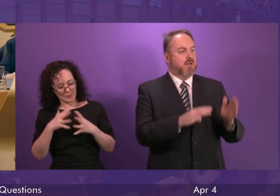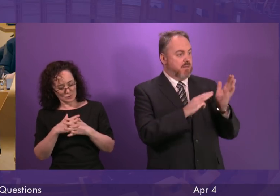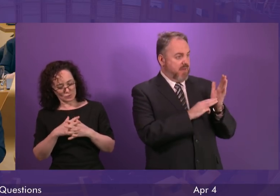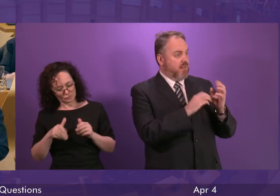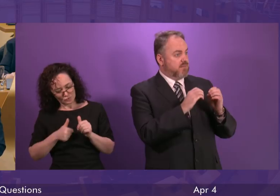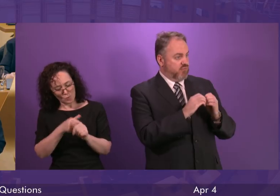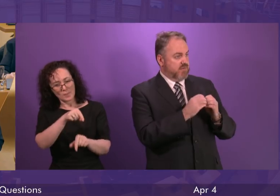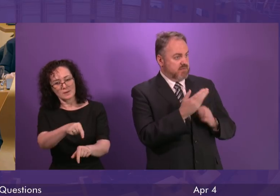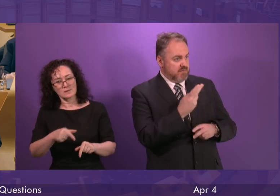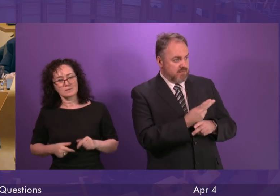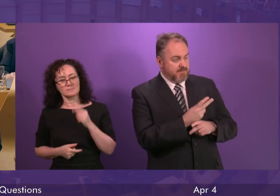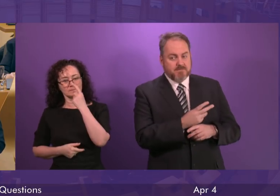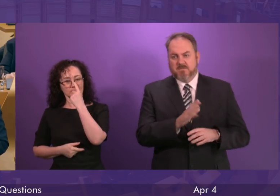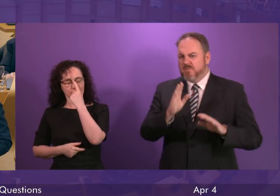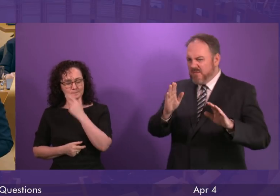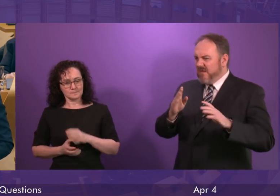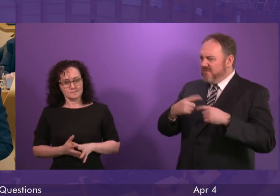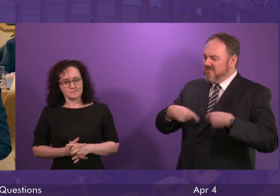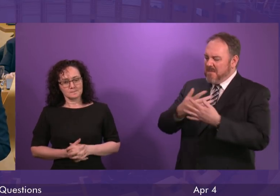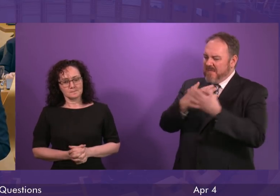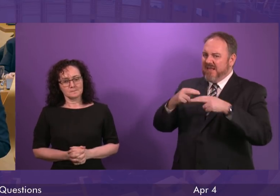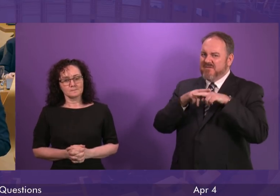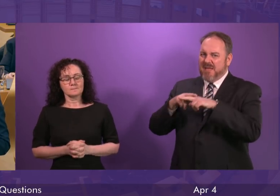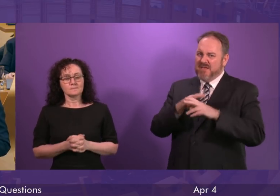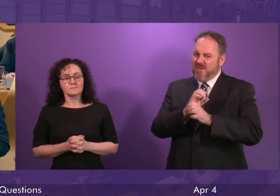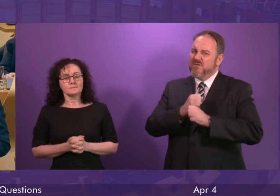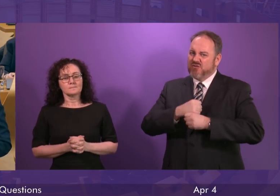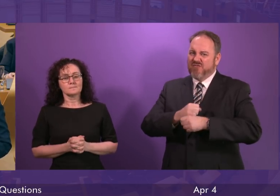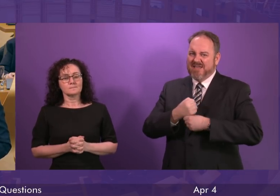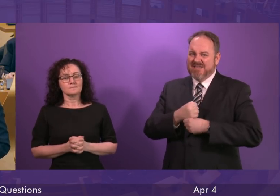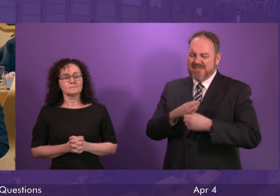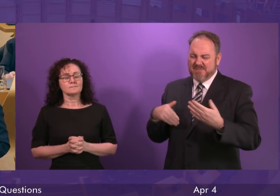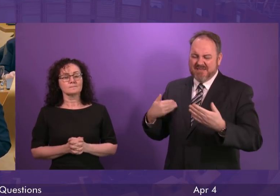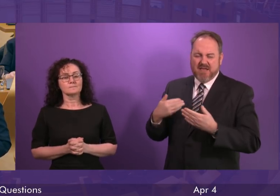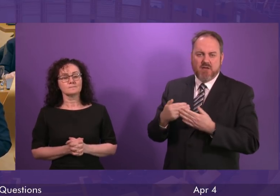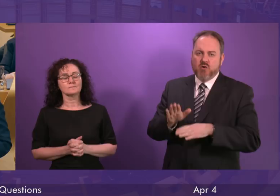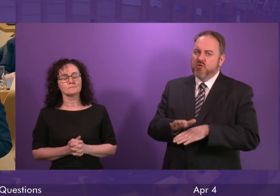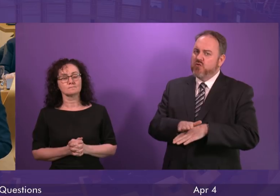Miles Briggs: Does the First Minister understand the frustration of families across Scotland at the Scottish National Party Government taking so long to